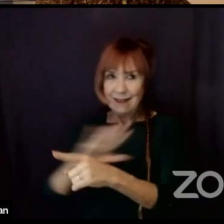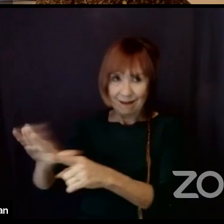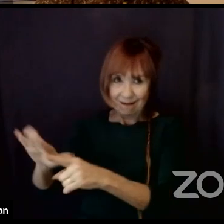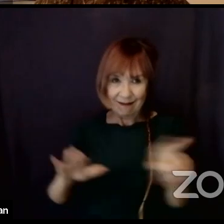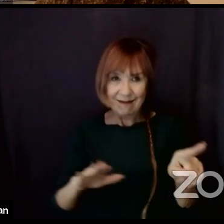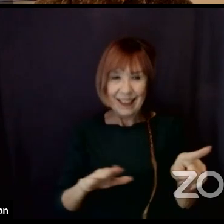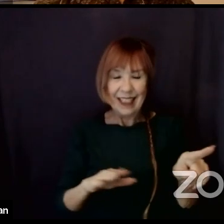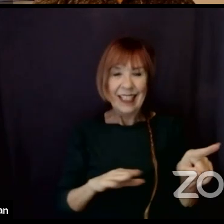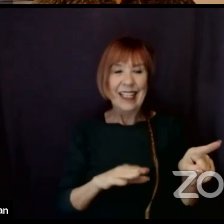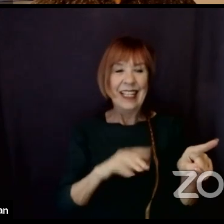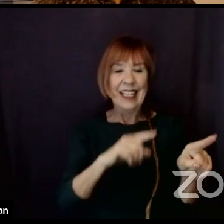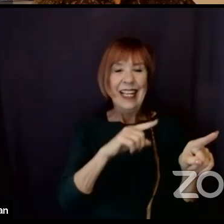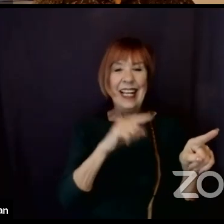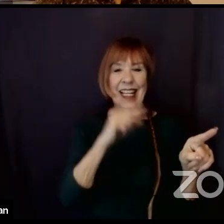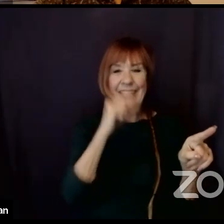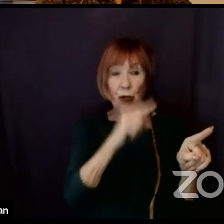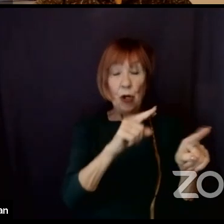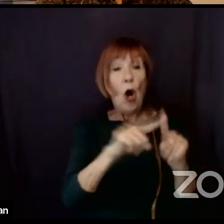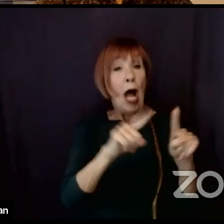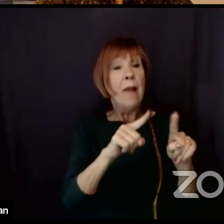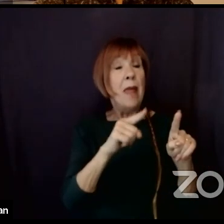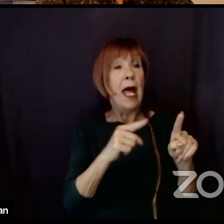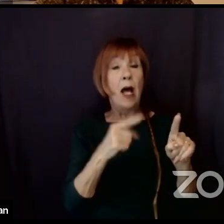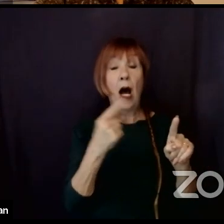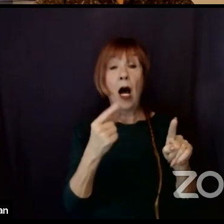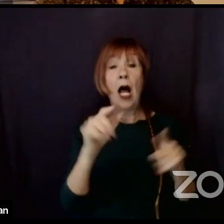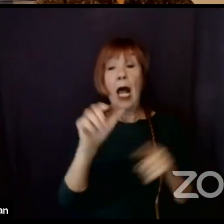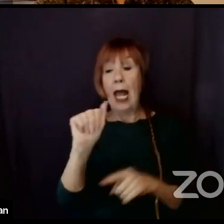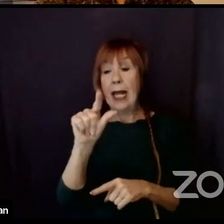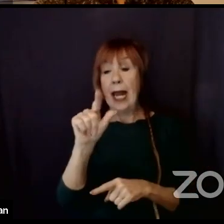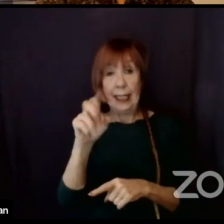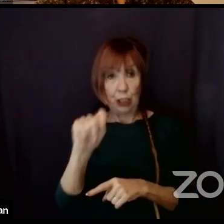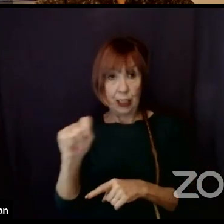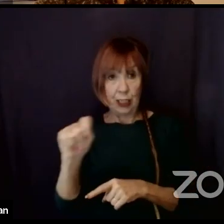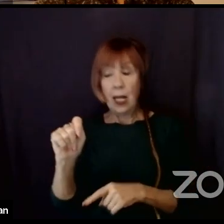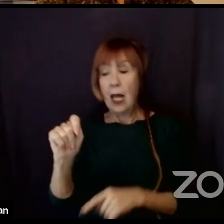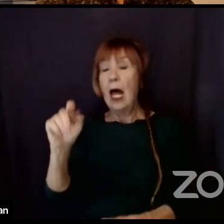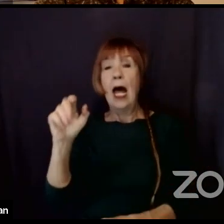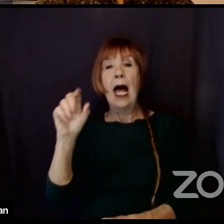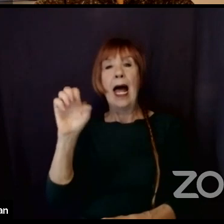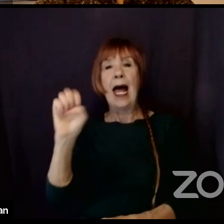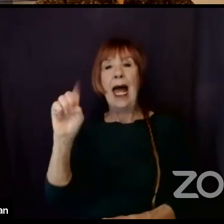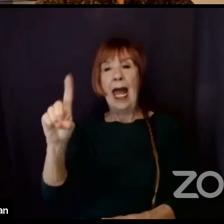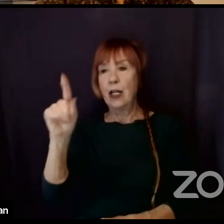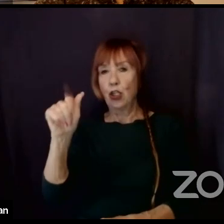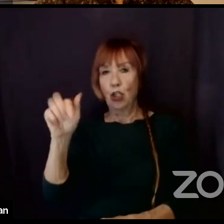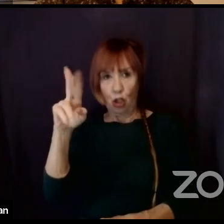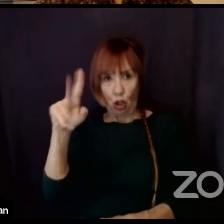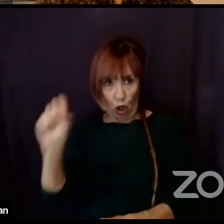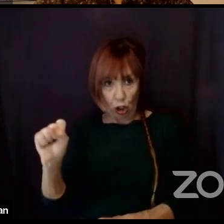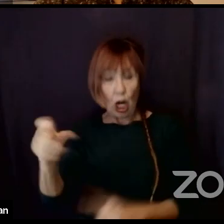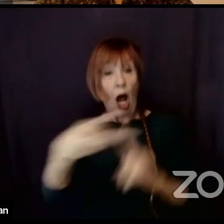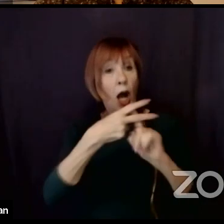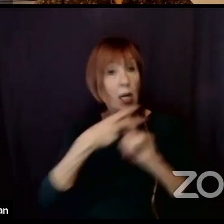And, but that got me an agent at Gersh and then I got hired as the Writer's Assistant on the current NBC show,